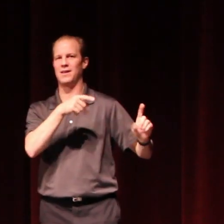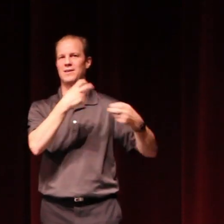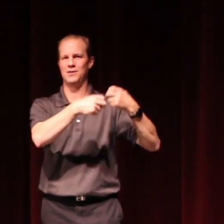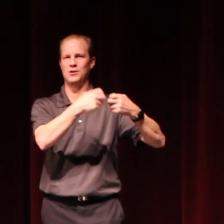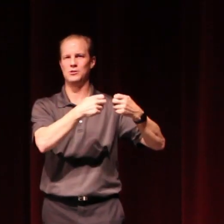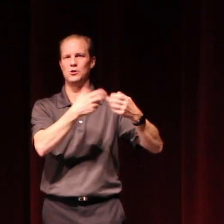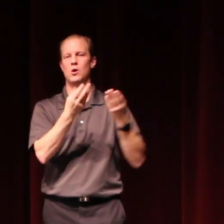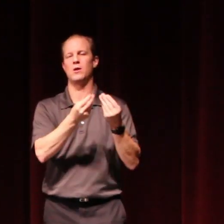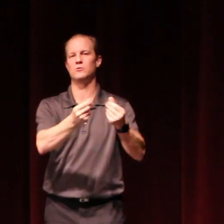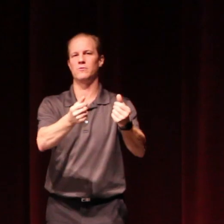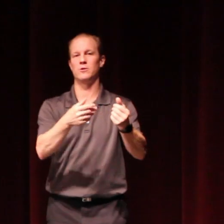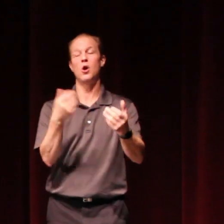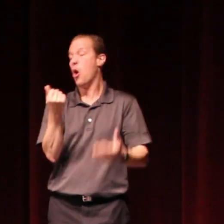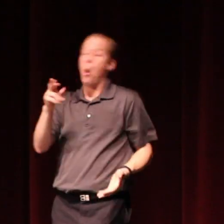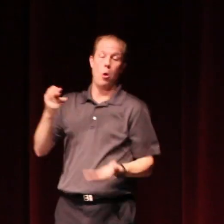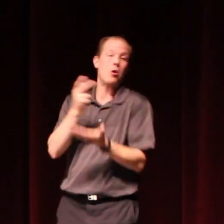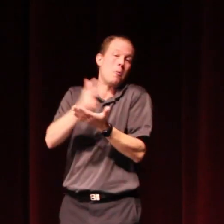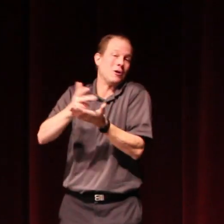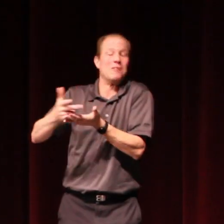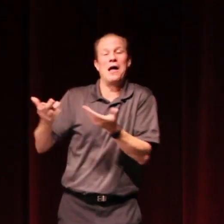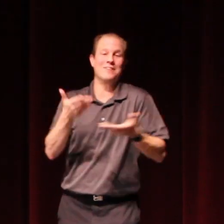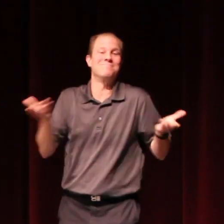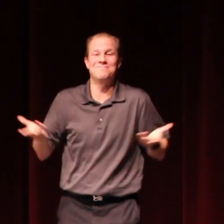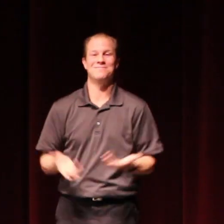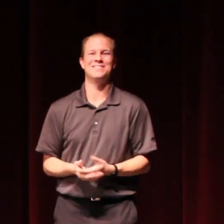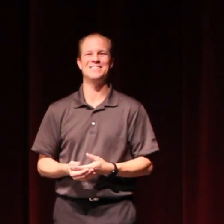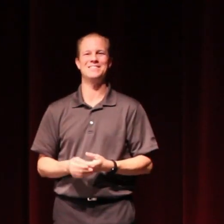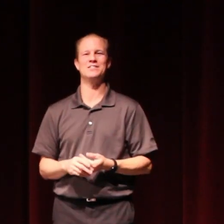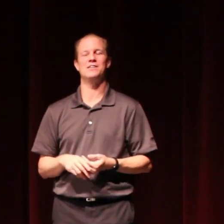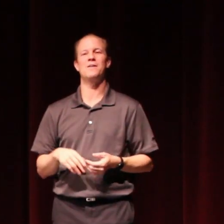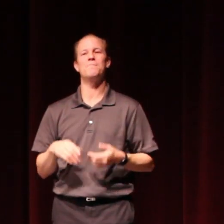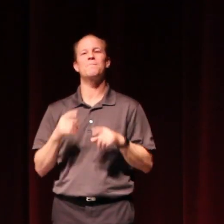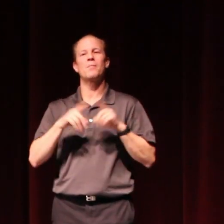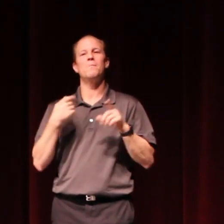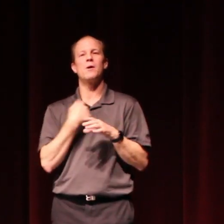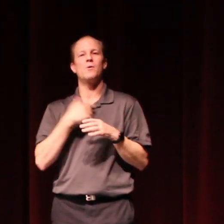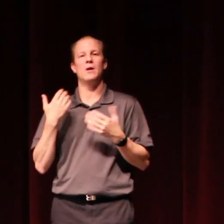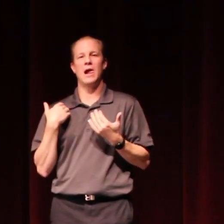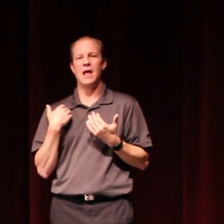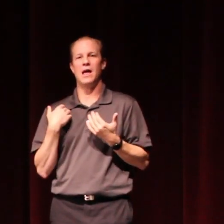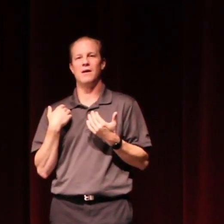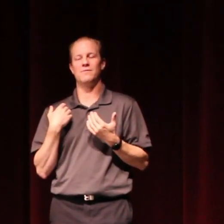or a parking lot situation. But you know we have an issue that's front and center right now, so